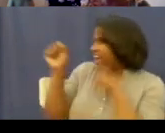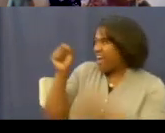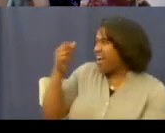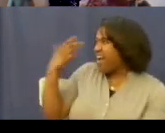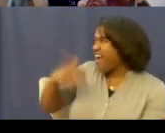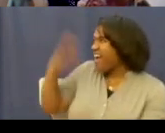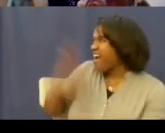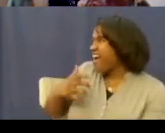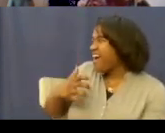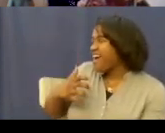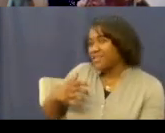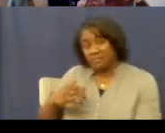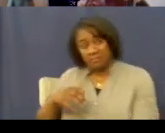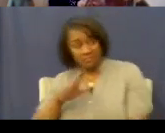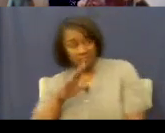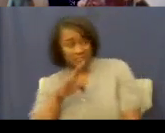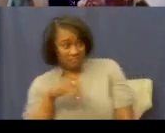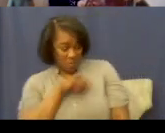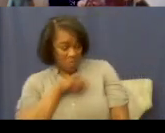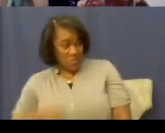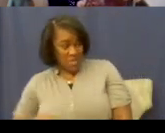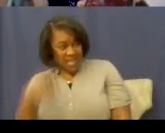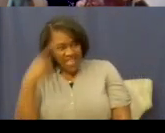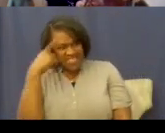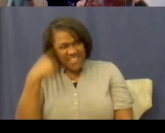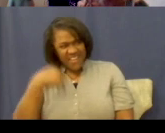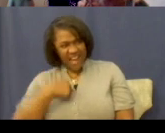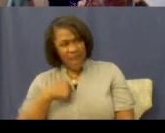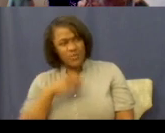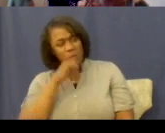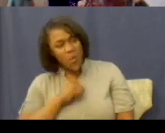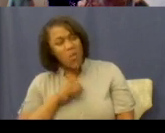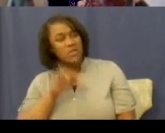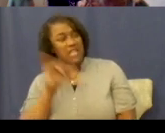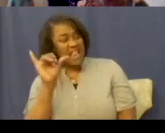I think I was about as old as the kids watching this video